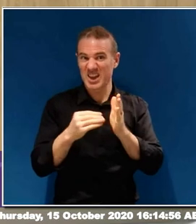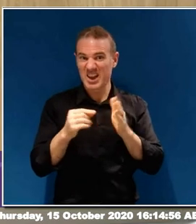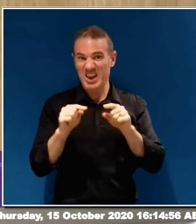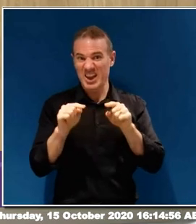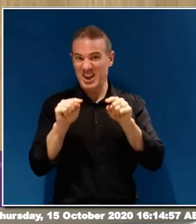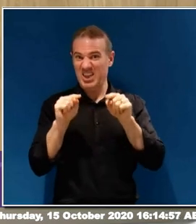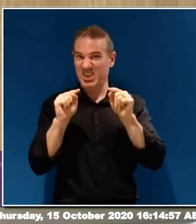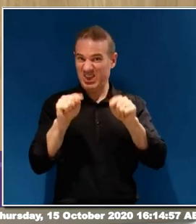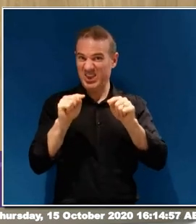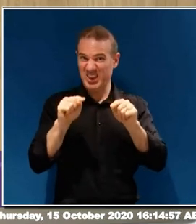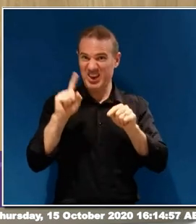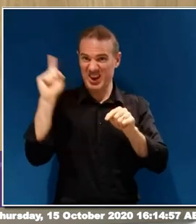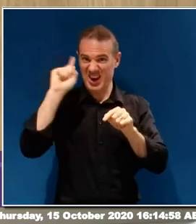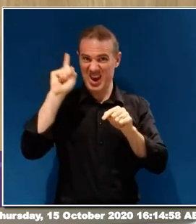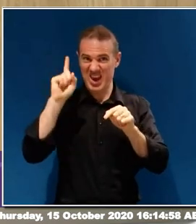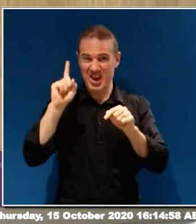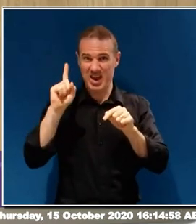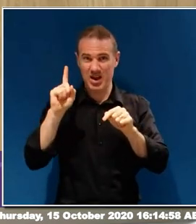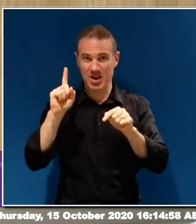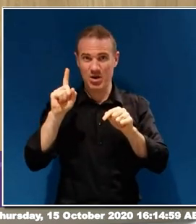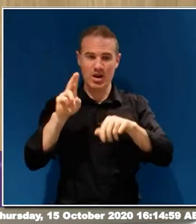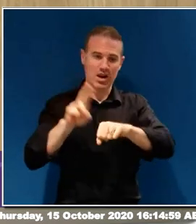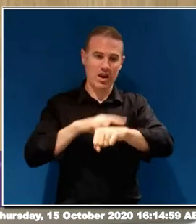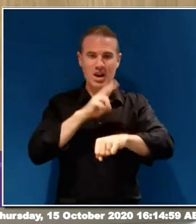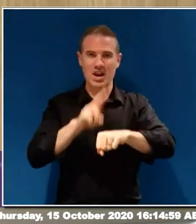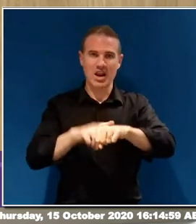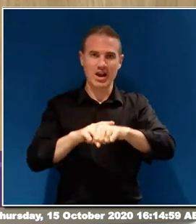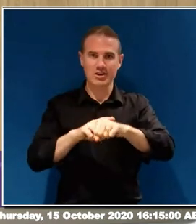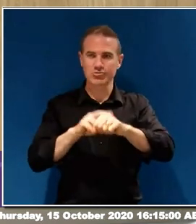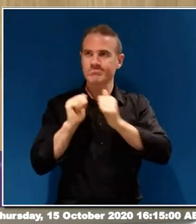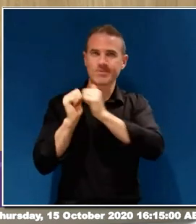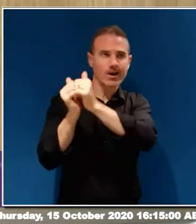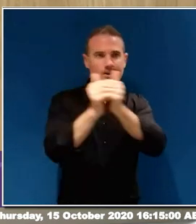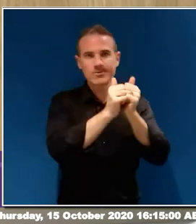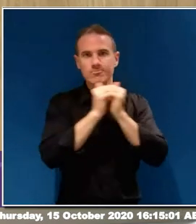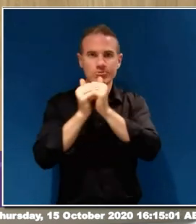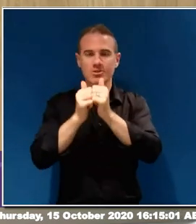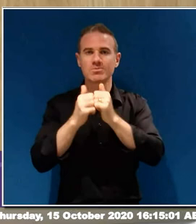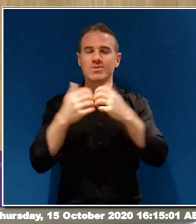data helping to guide, and it is a national approach, which is really